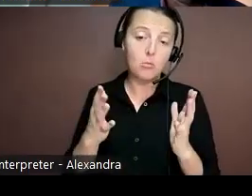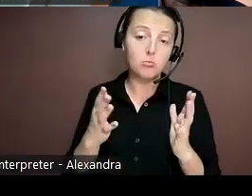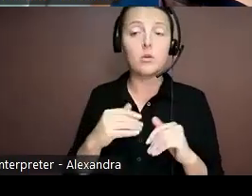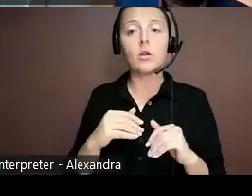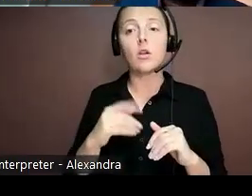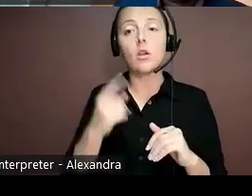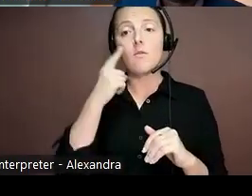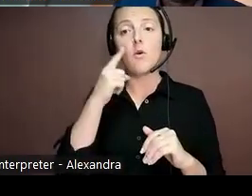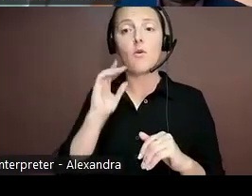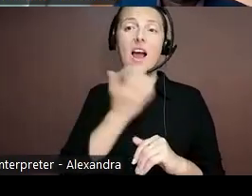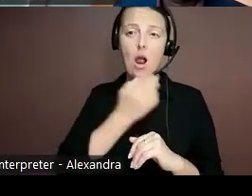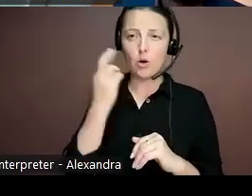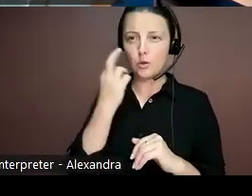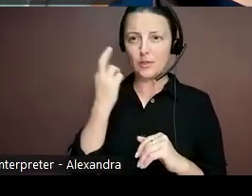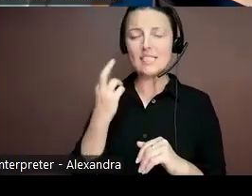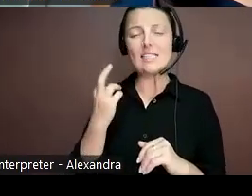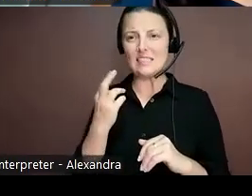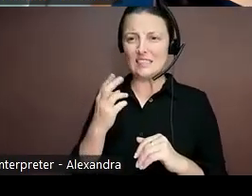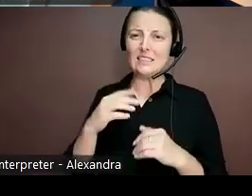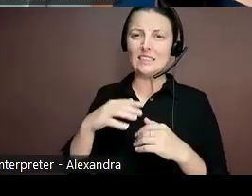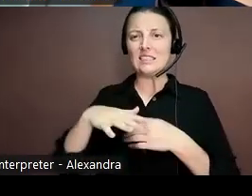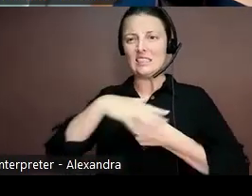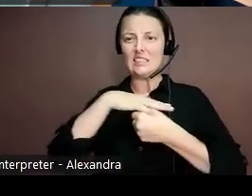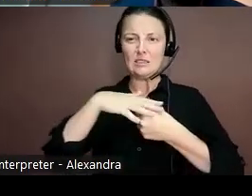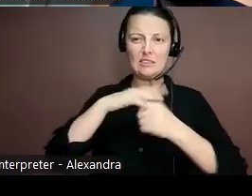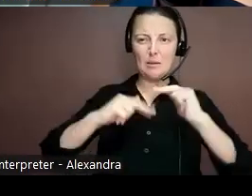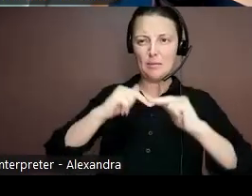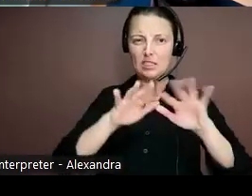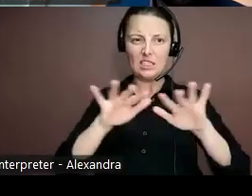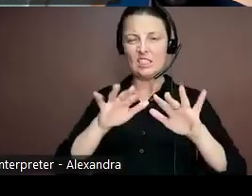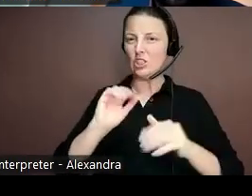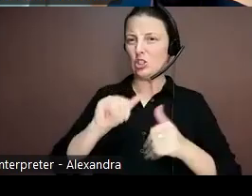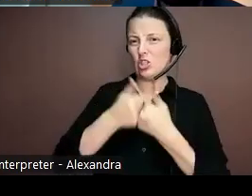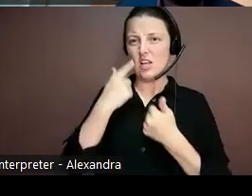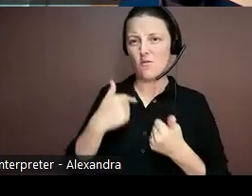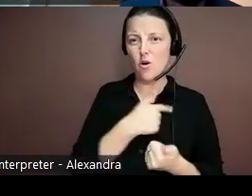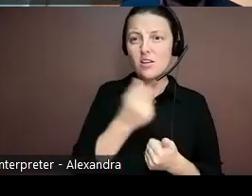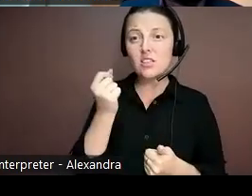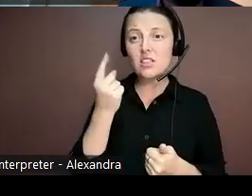for us um because the resources that are available through uh OPWDD for those patients are very